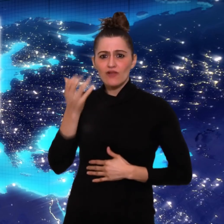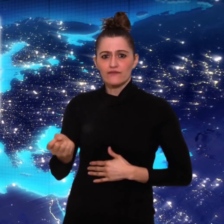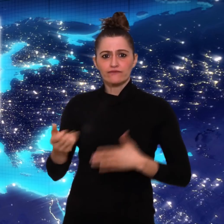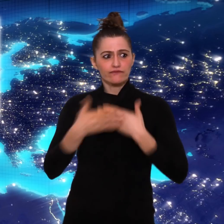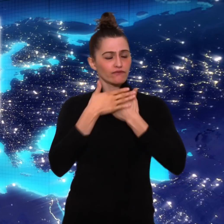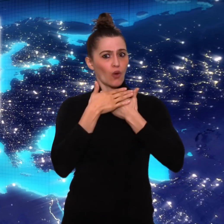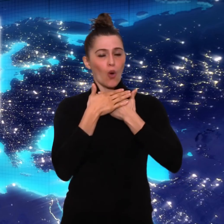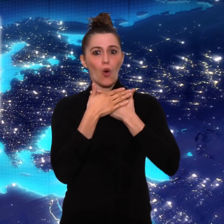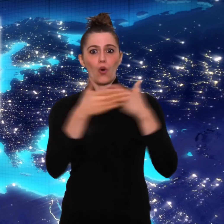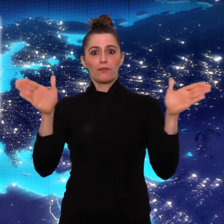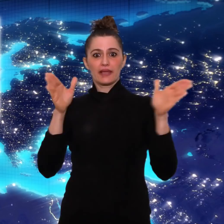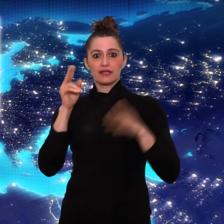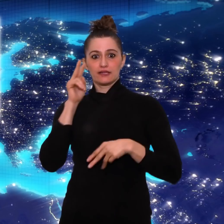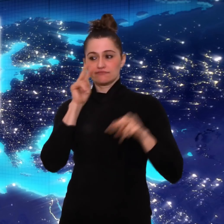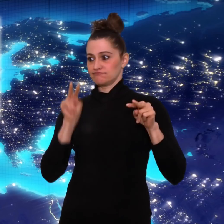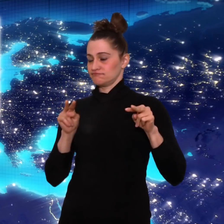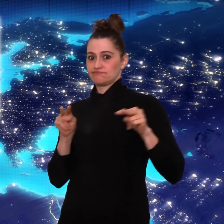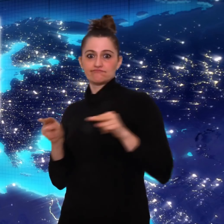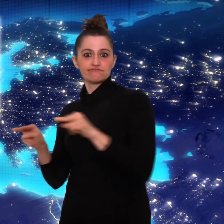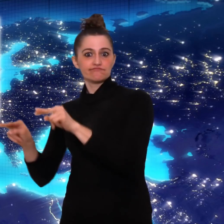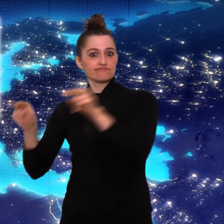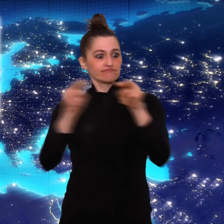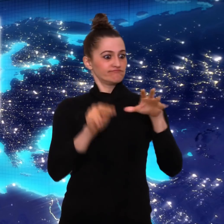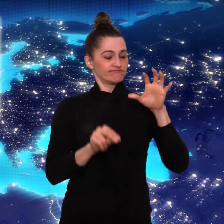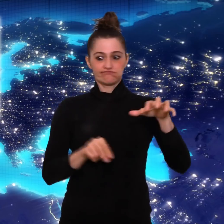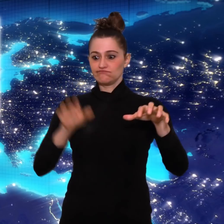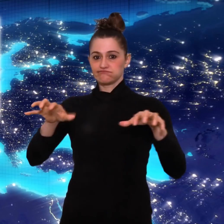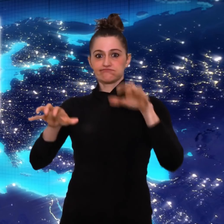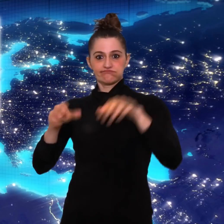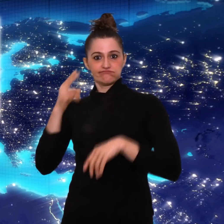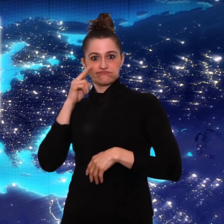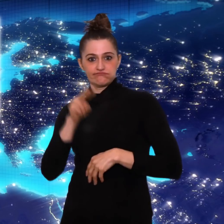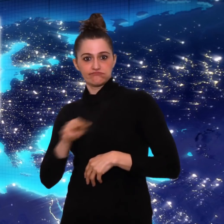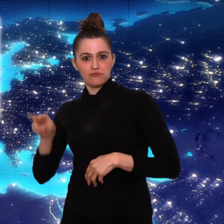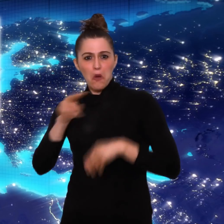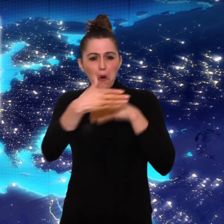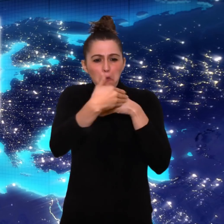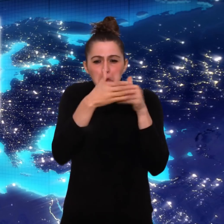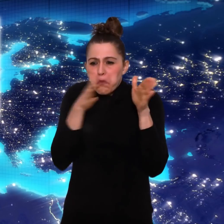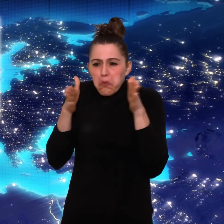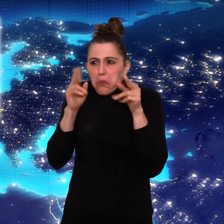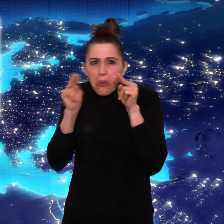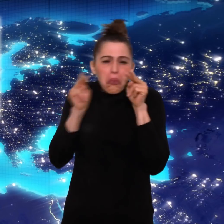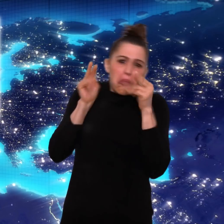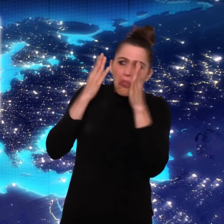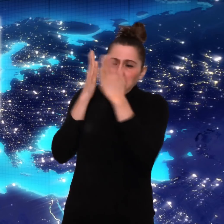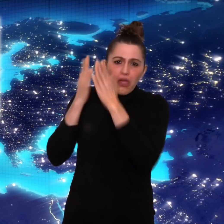with open spaces, anti-glare